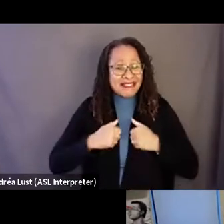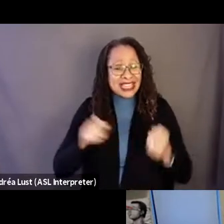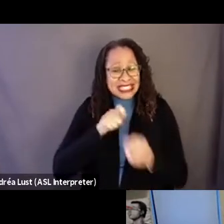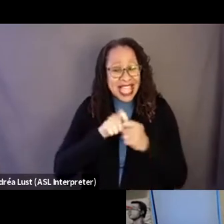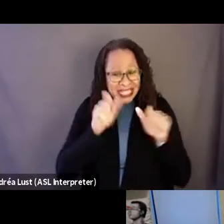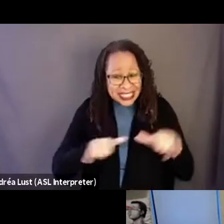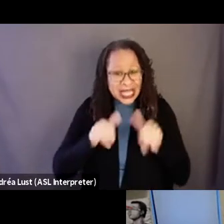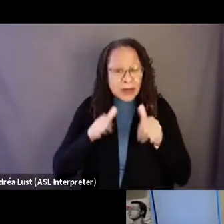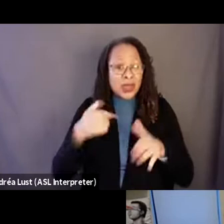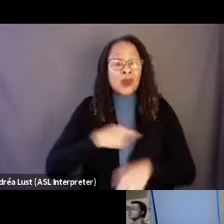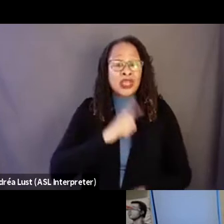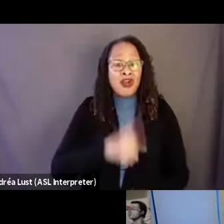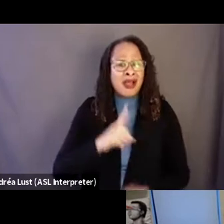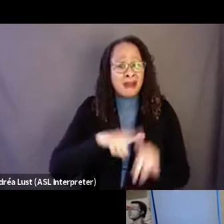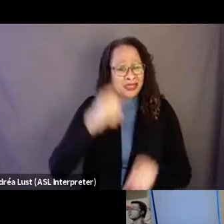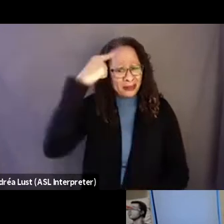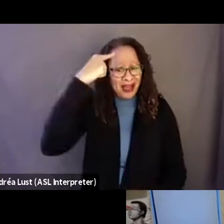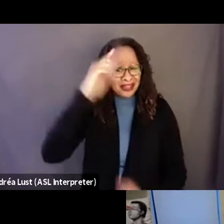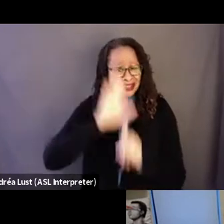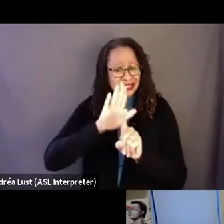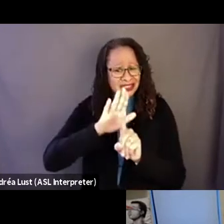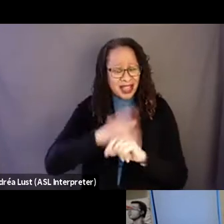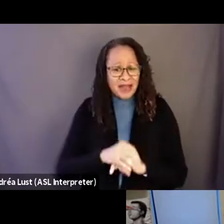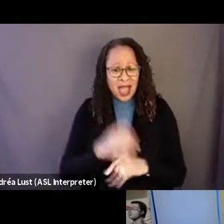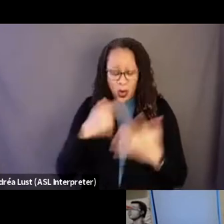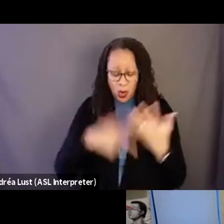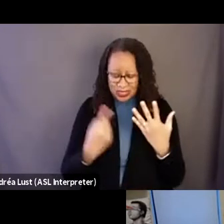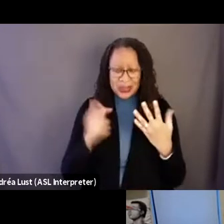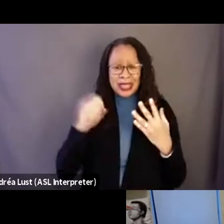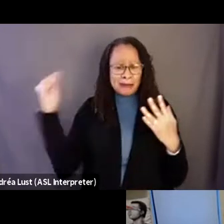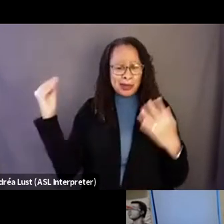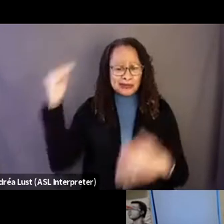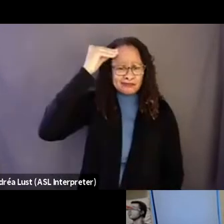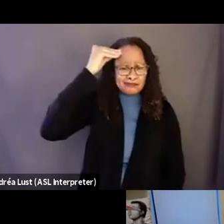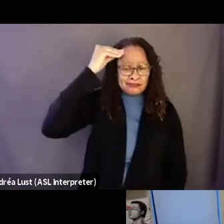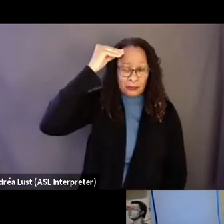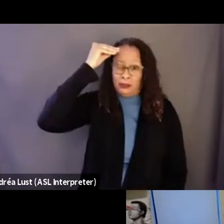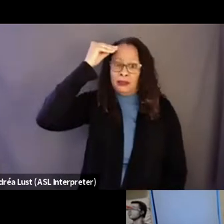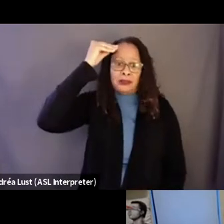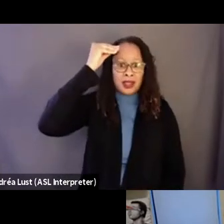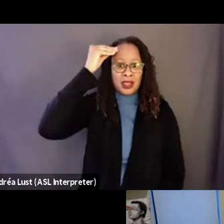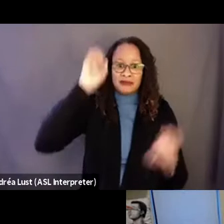it's just what somebody can put in your mind to make you do things.